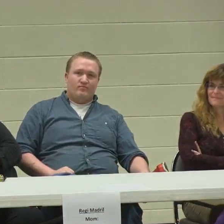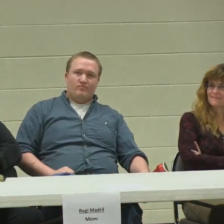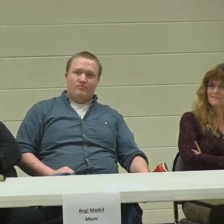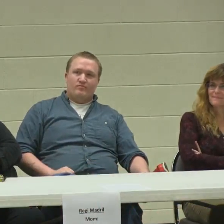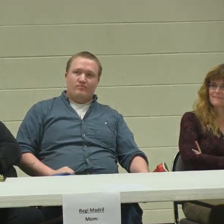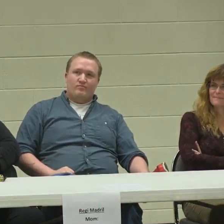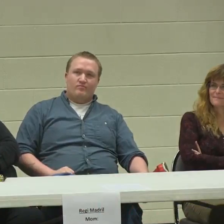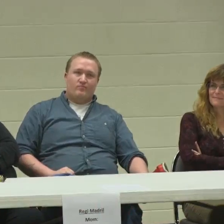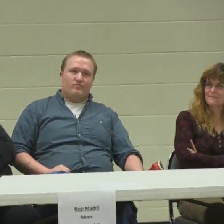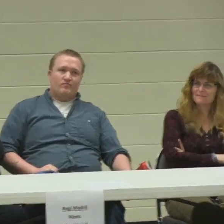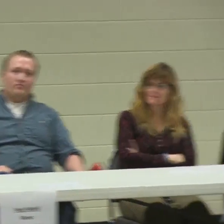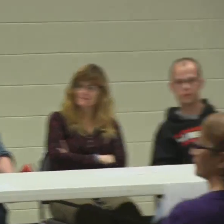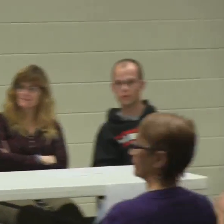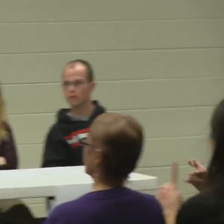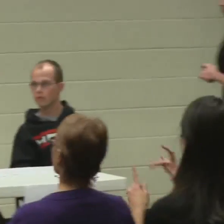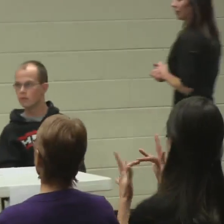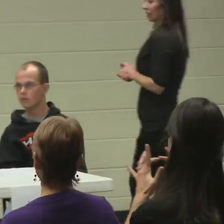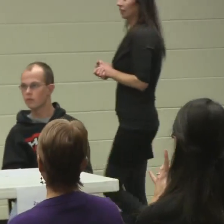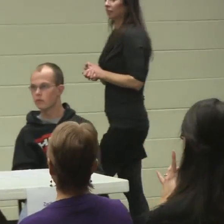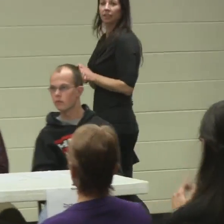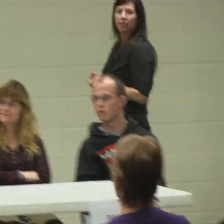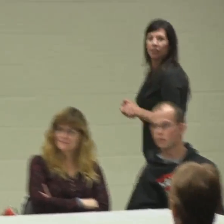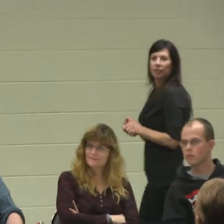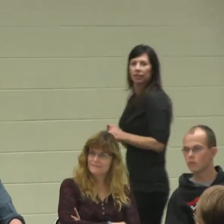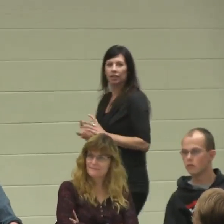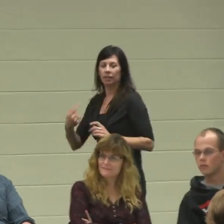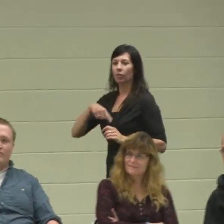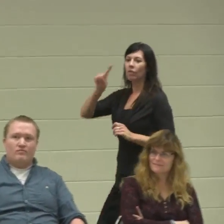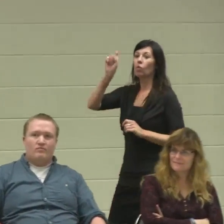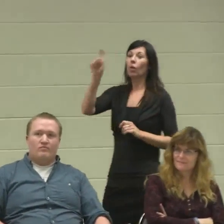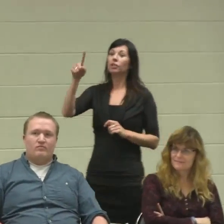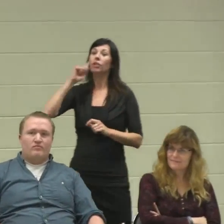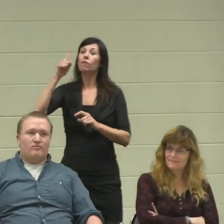We have a question from the internet. This question is to the parents.